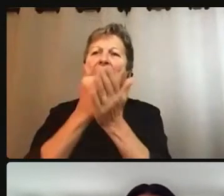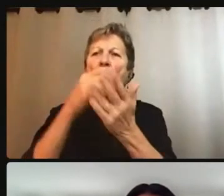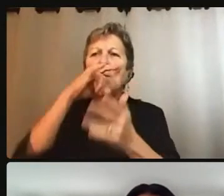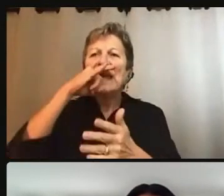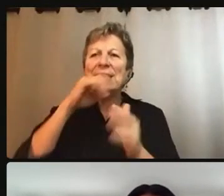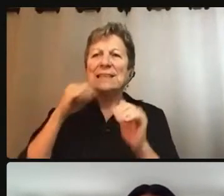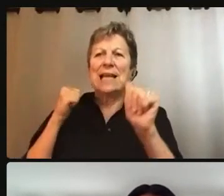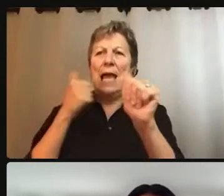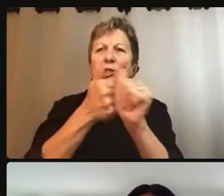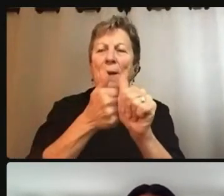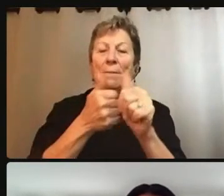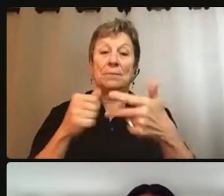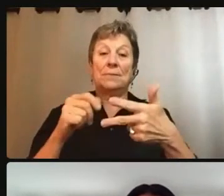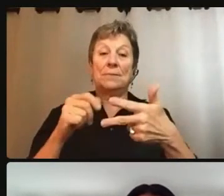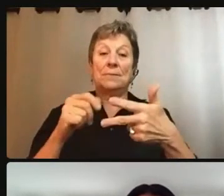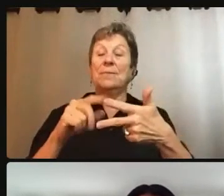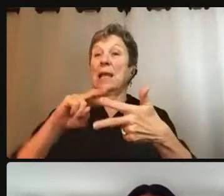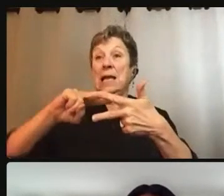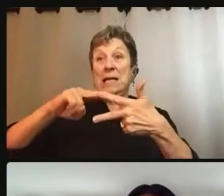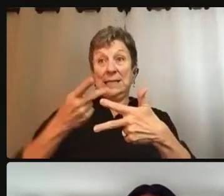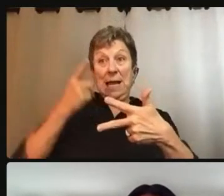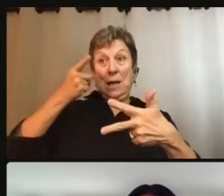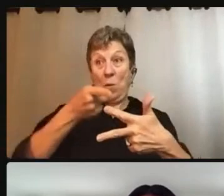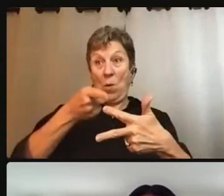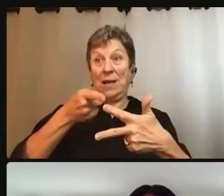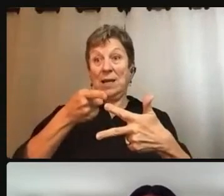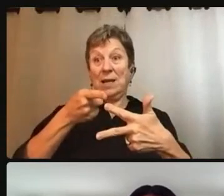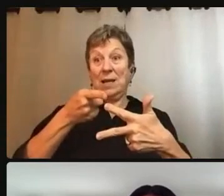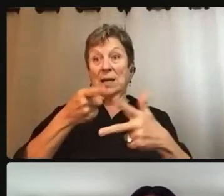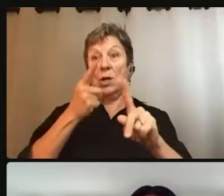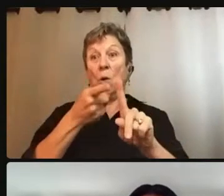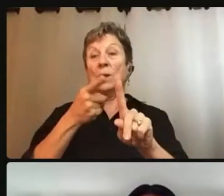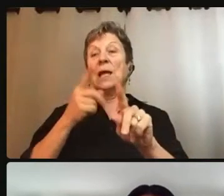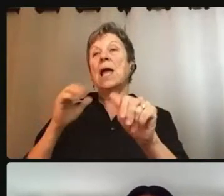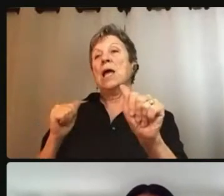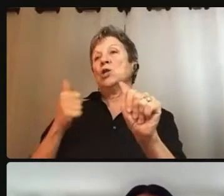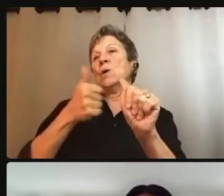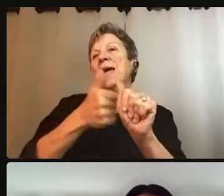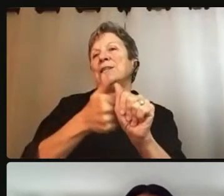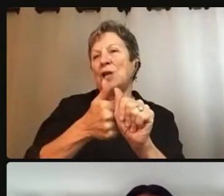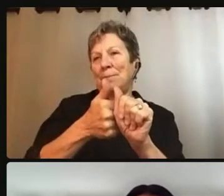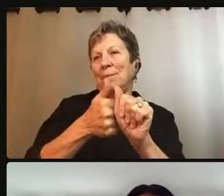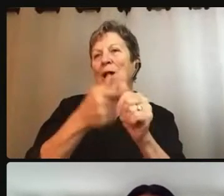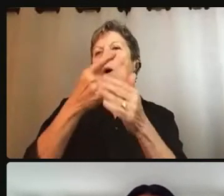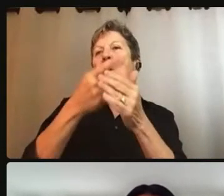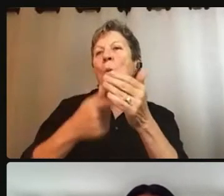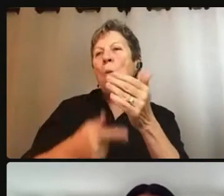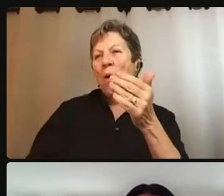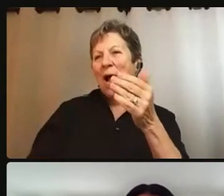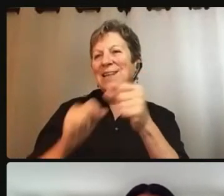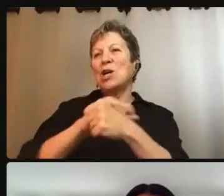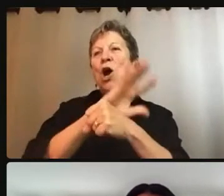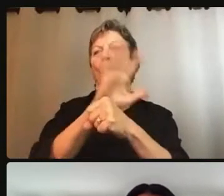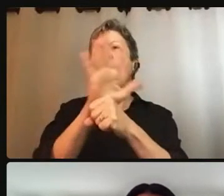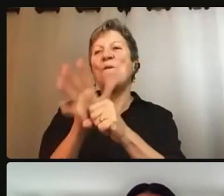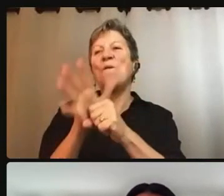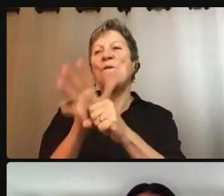BECAUSE I THINK THAT'S A REALLY GOOD WAY TO HELP KIDS CATCH UP